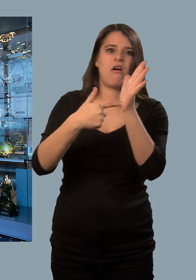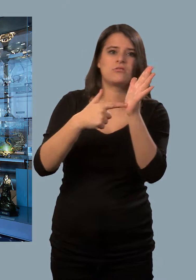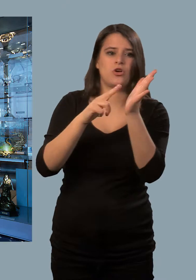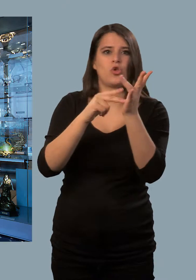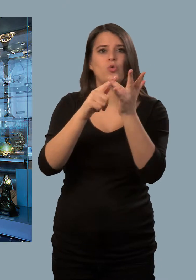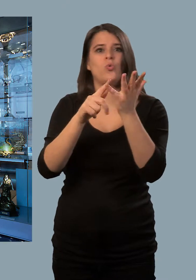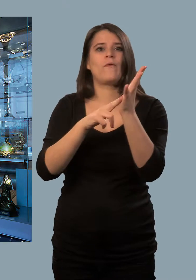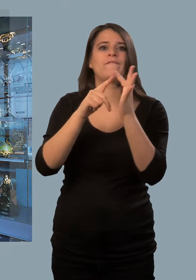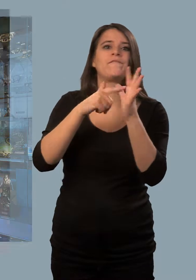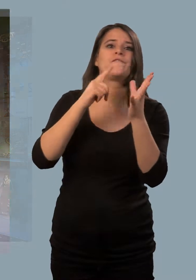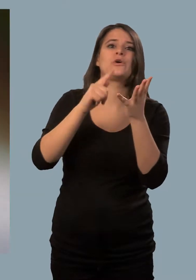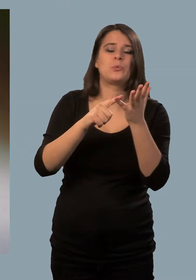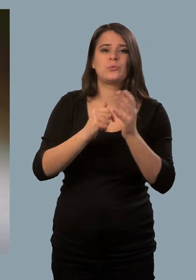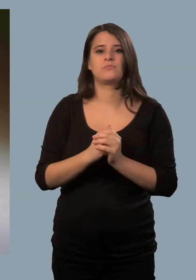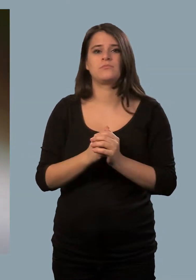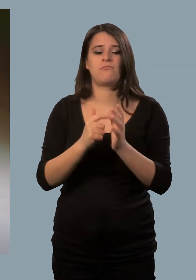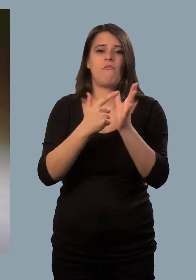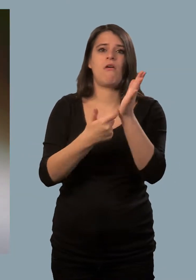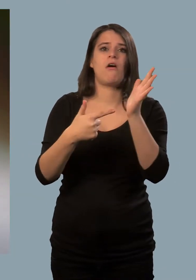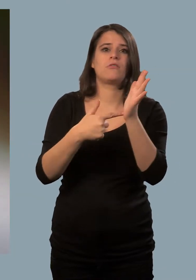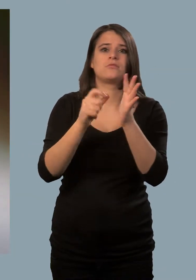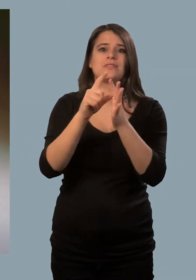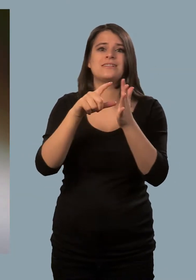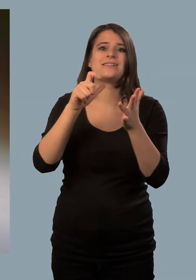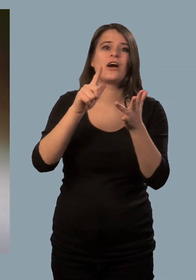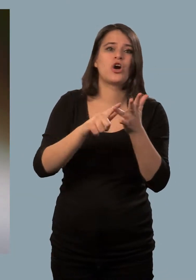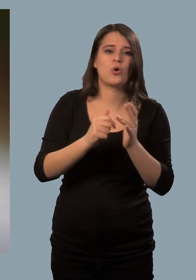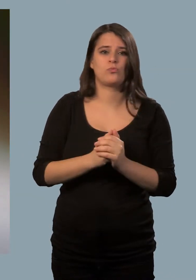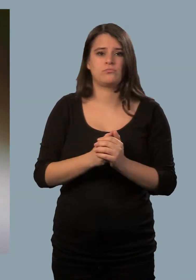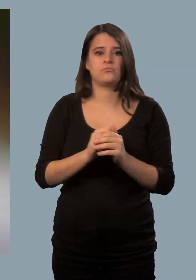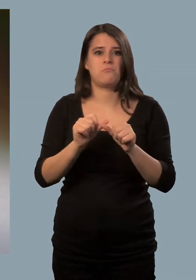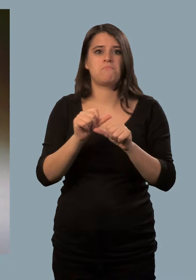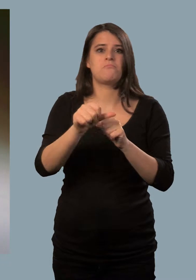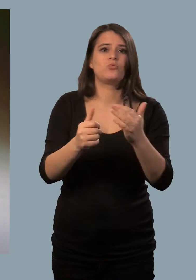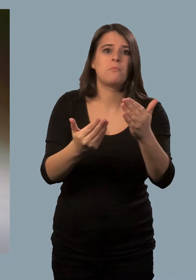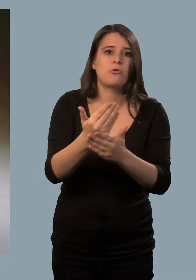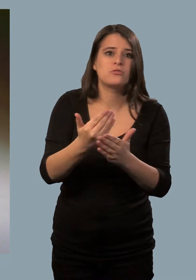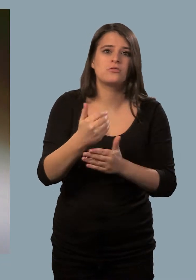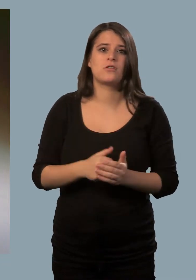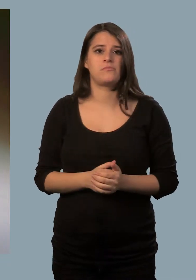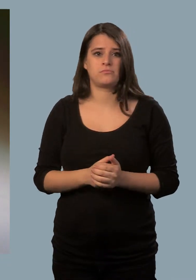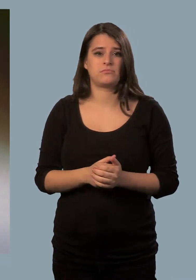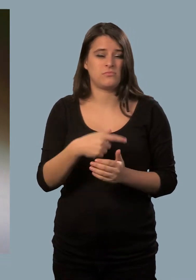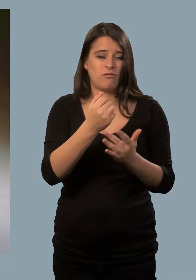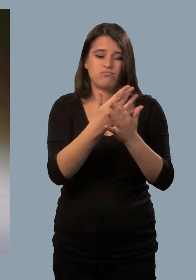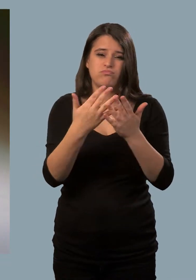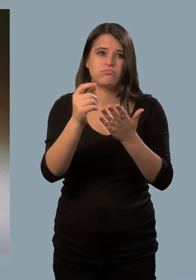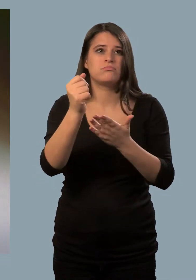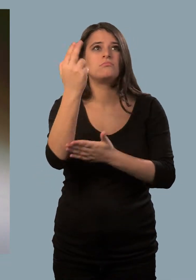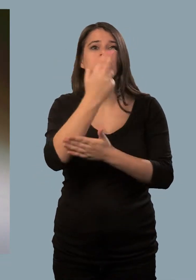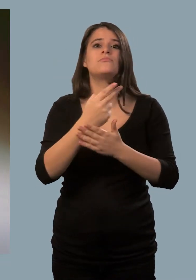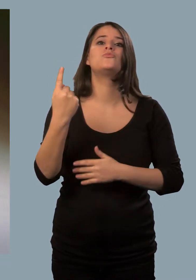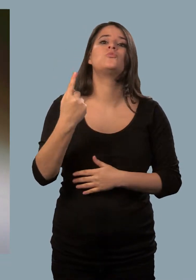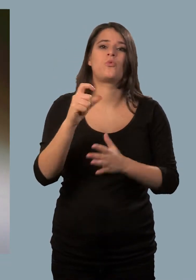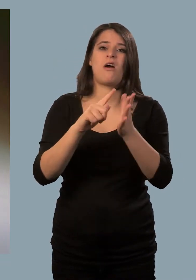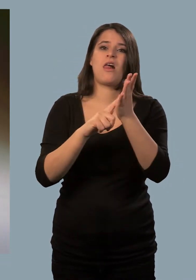from Art Nouveau and Art Deco to post-modernism - and includes the work of designers such